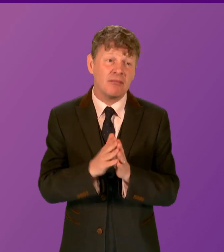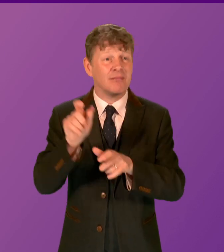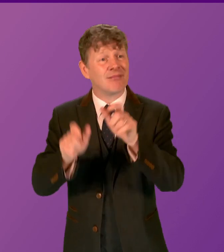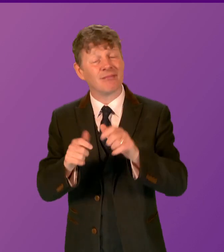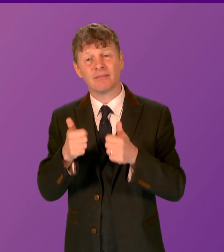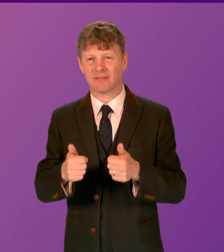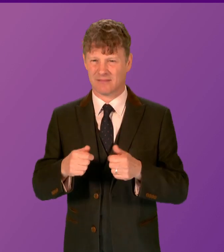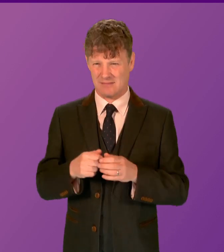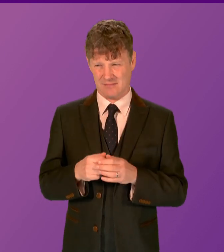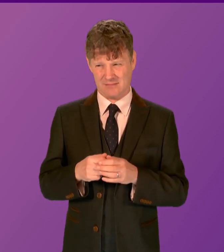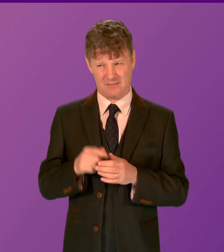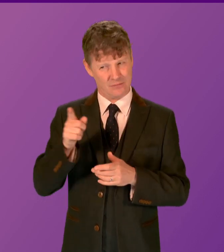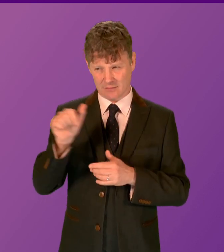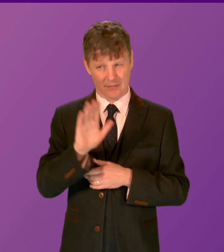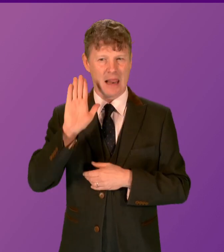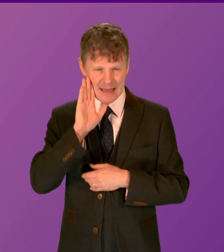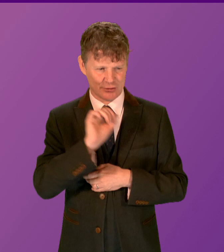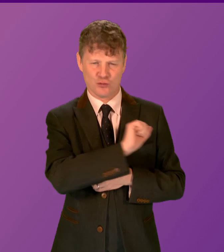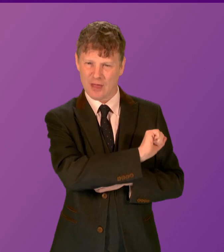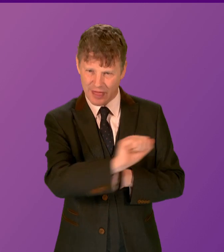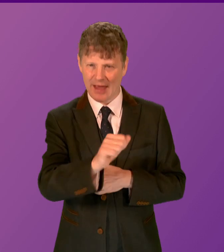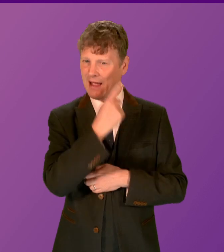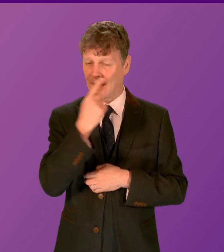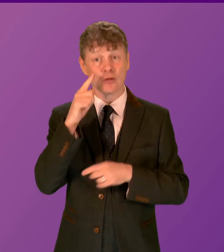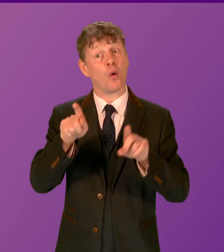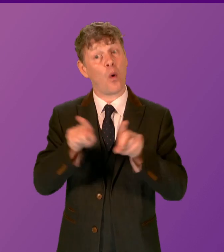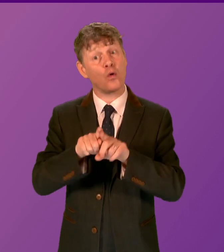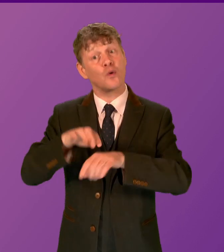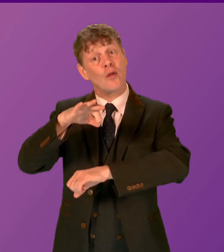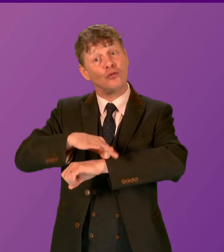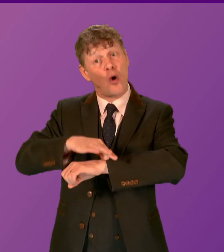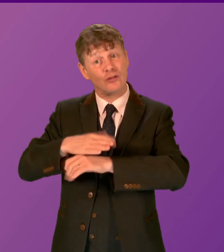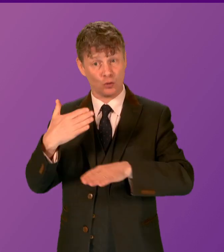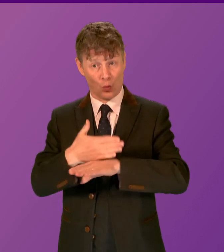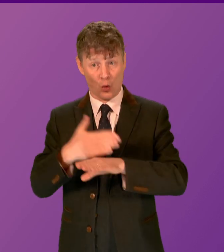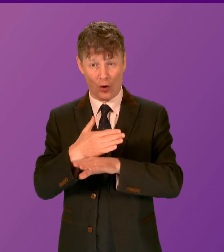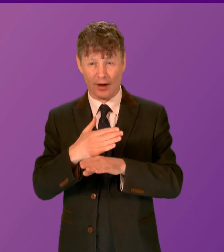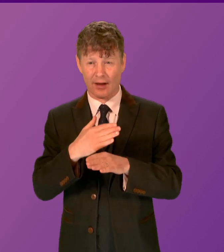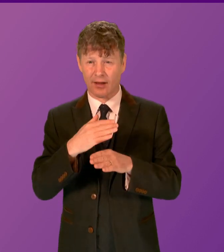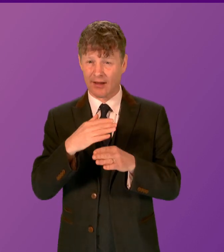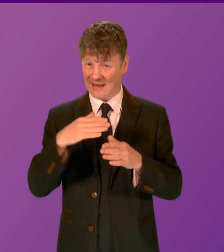him not to—he should listen to the clinicians at the services, such as Dr Greg Irwin and